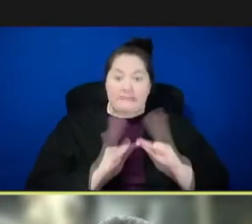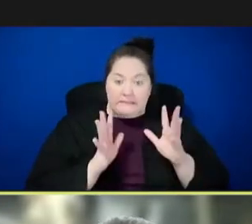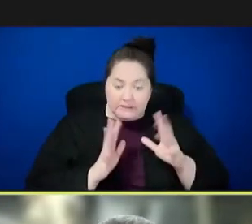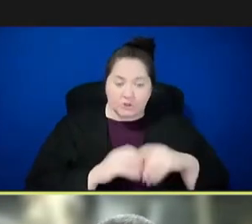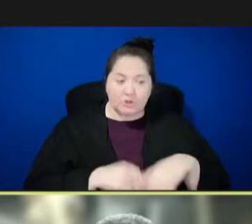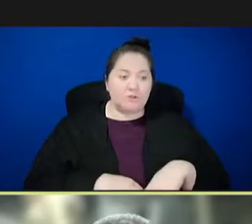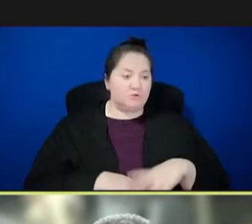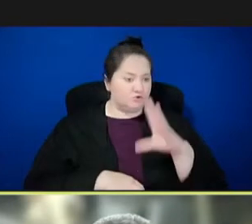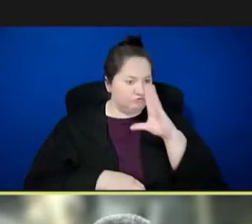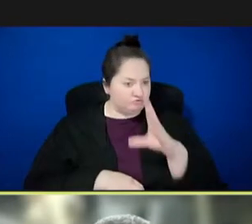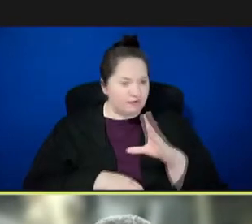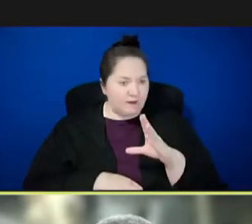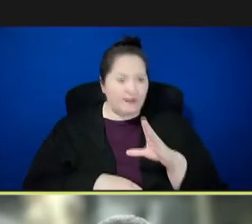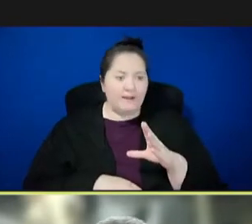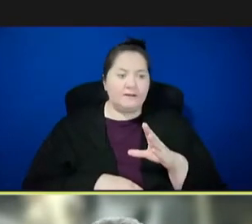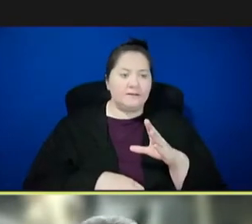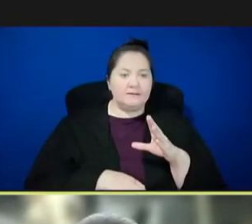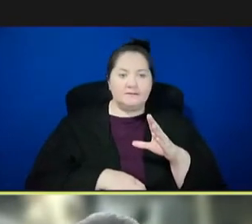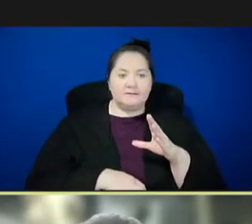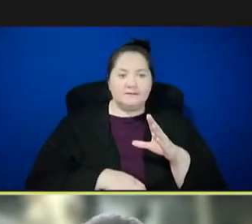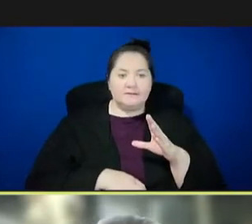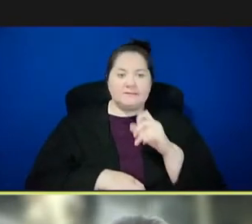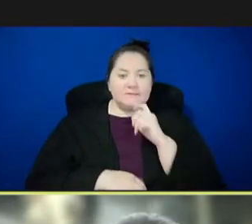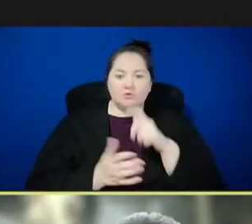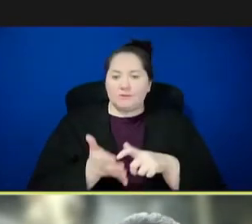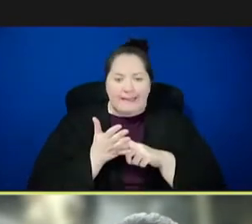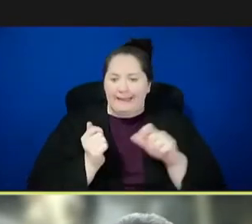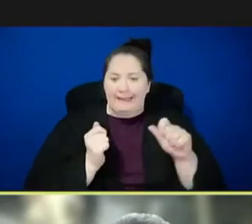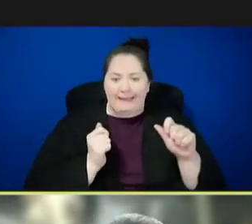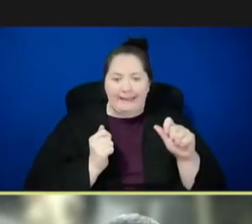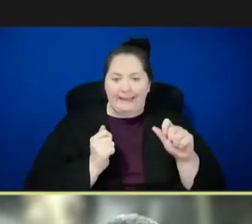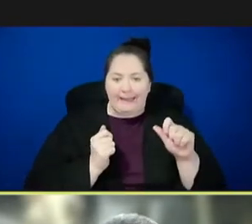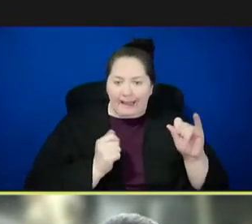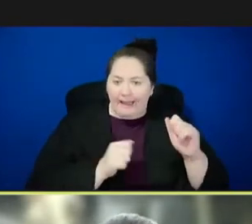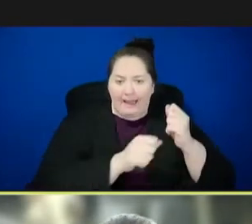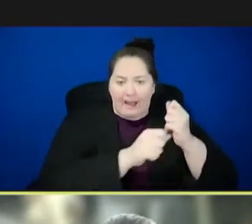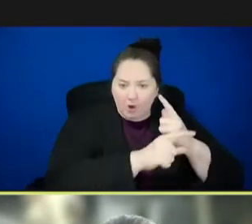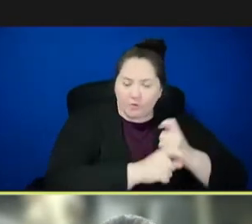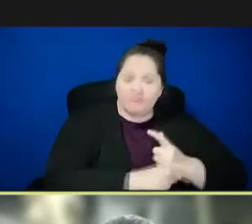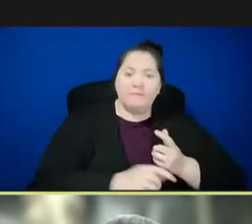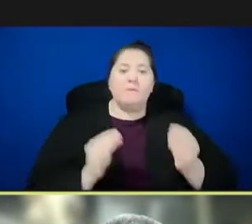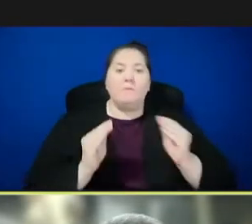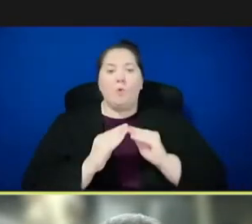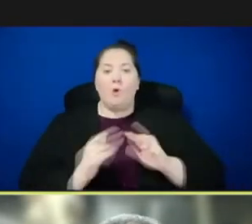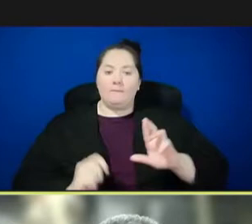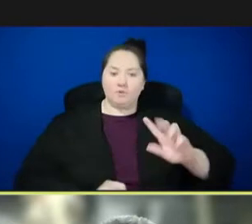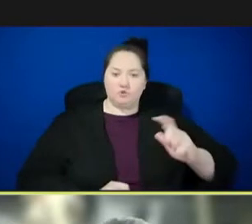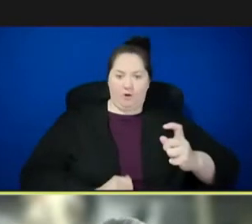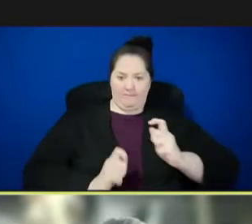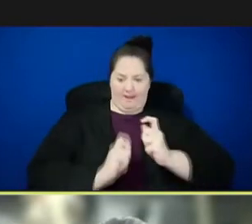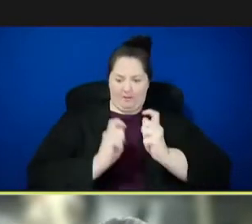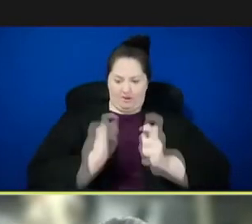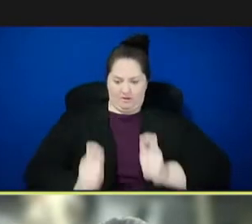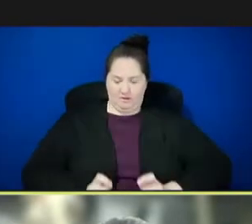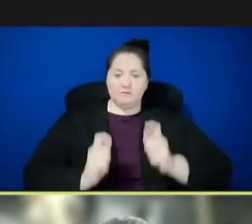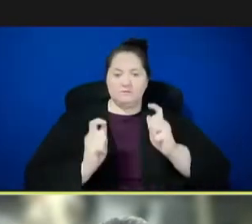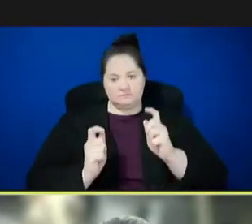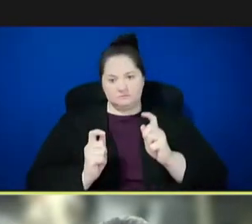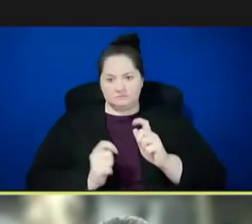necessarily require an A algorithm but could be more prescribed. An example here is where,